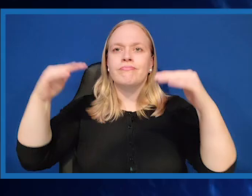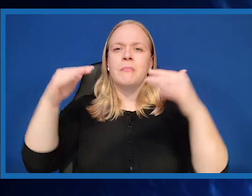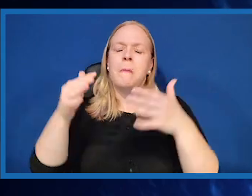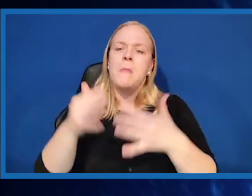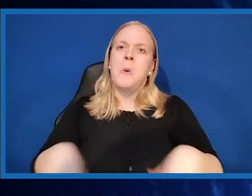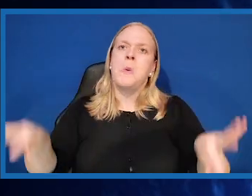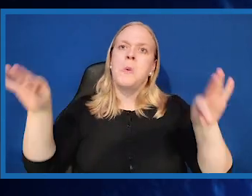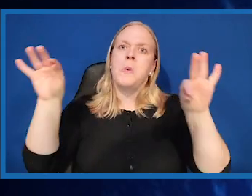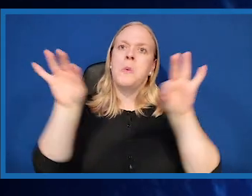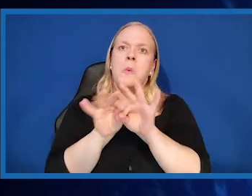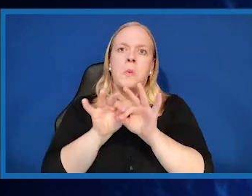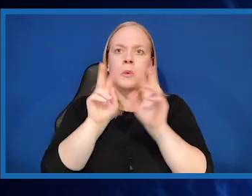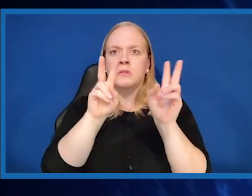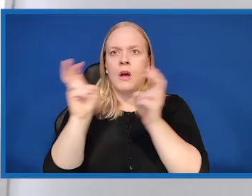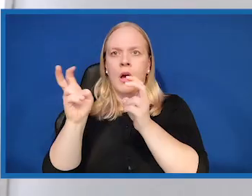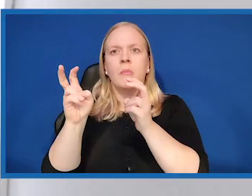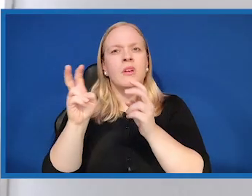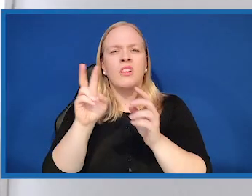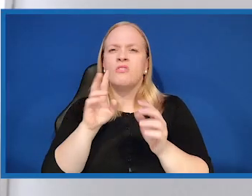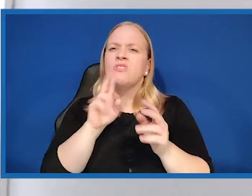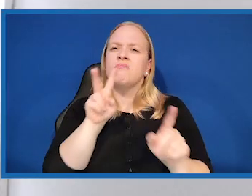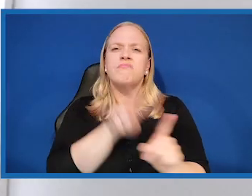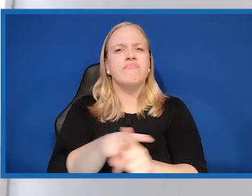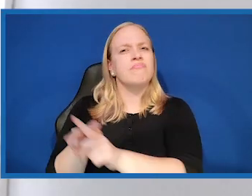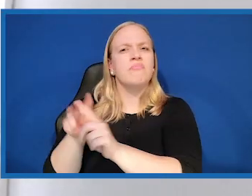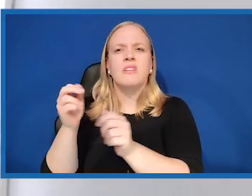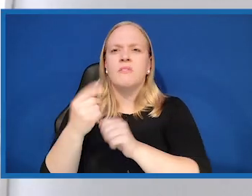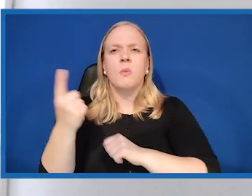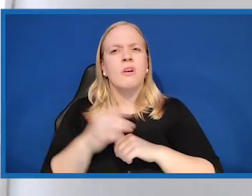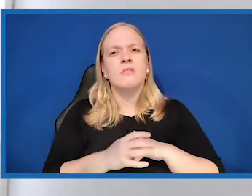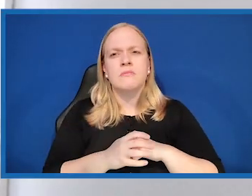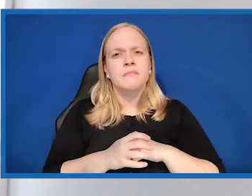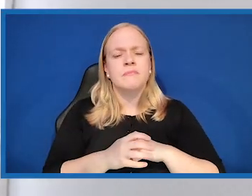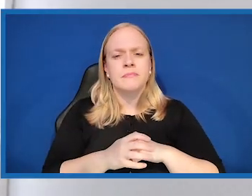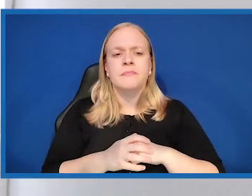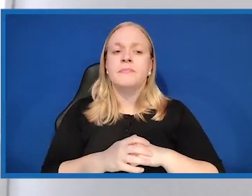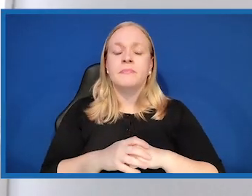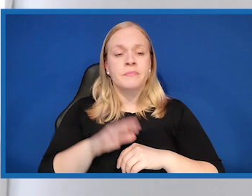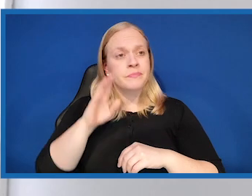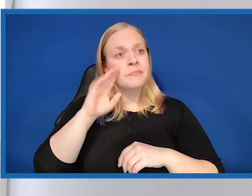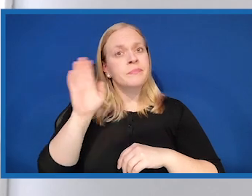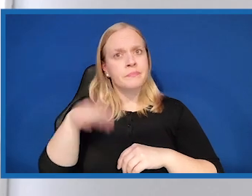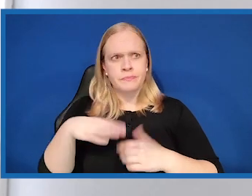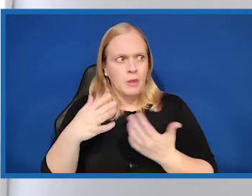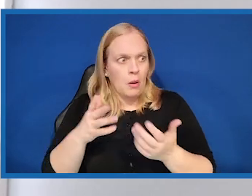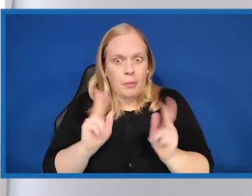UH, FOR EVERYONE. UH, SOMETHING THAT, UH, PEOPLE HAVE, UH, SEEN IN THEIR BACK YARDS WITH,